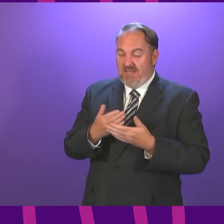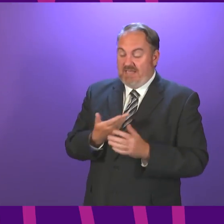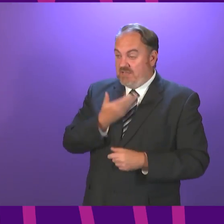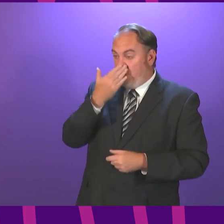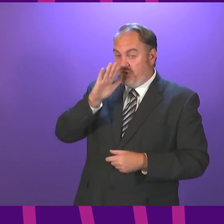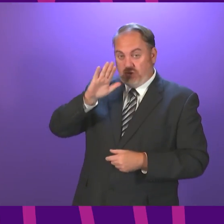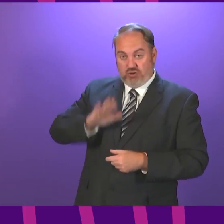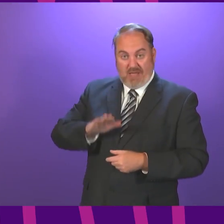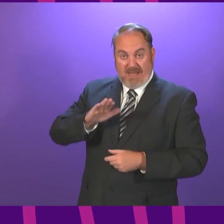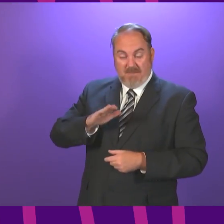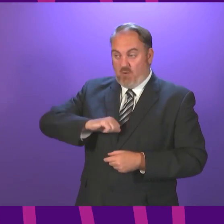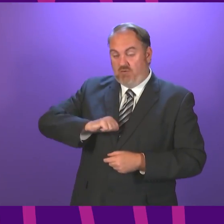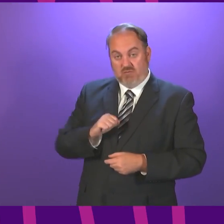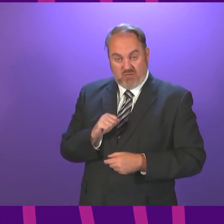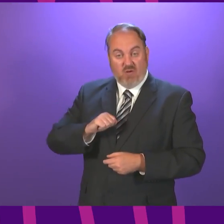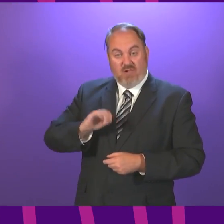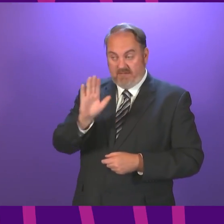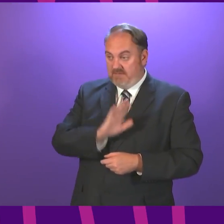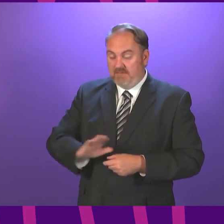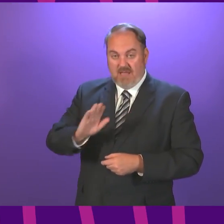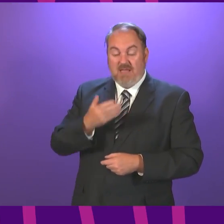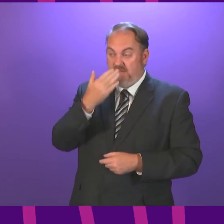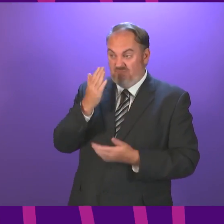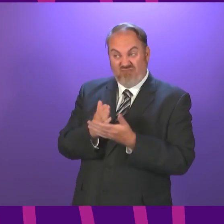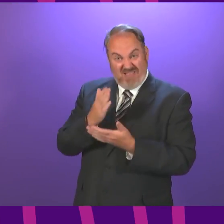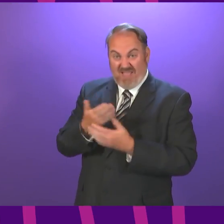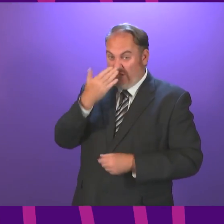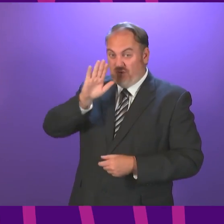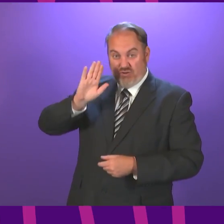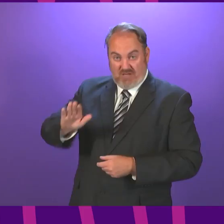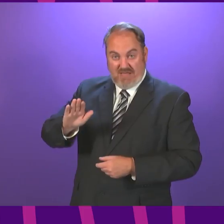We need urgent action to save lives. We cannot ignore the link between Scotland’s higher